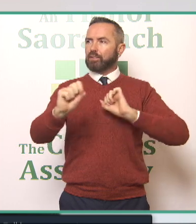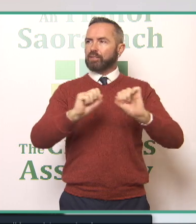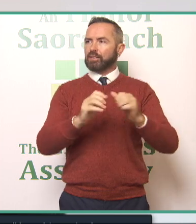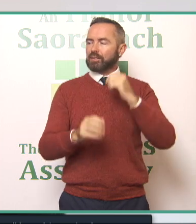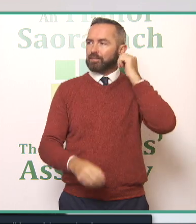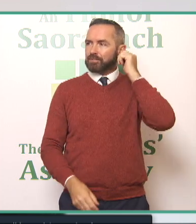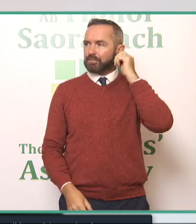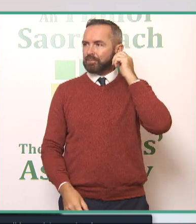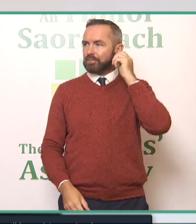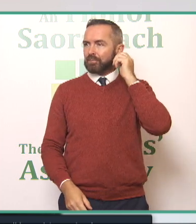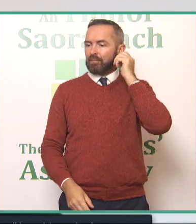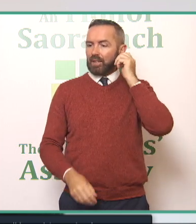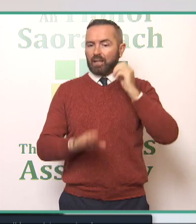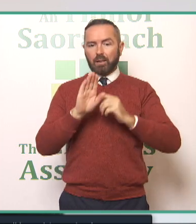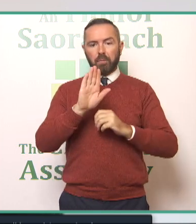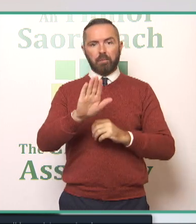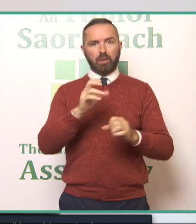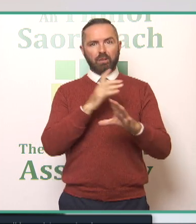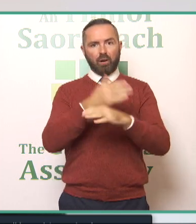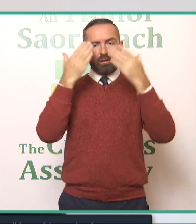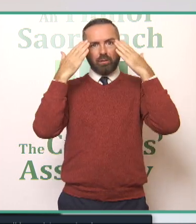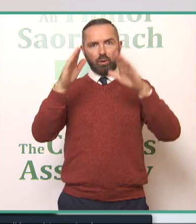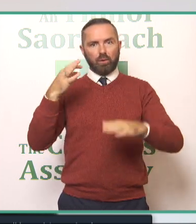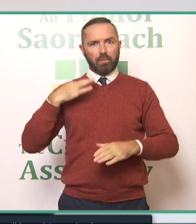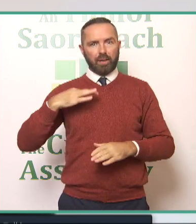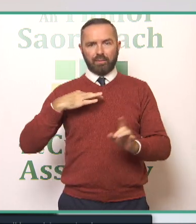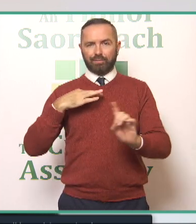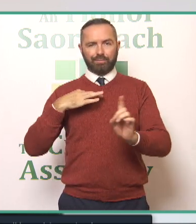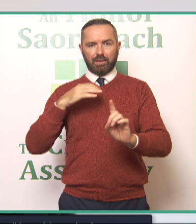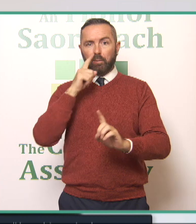know they don't have to always show you know the the benefits but you've mentioned it there